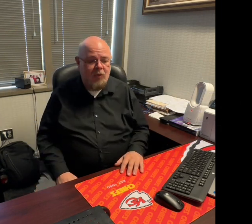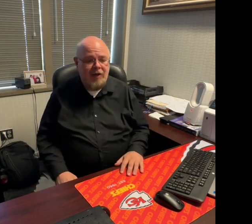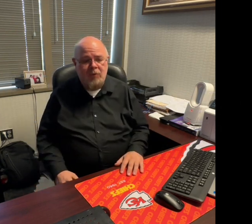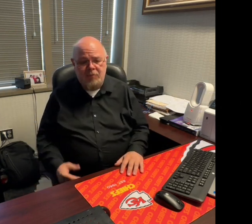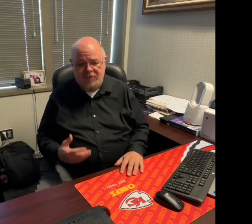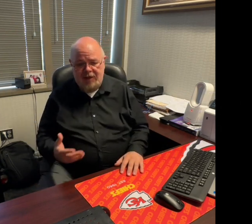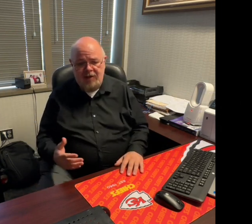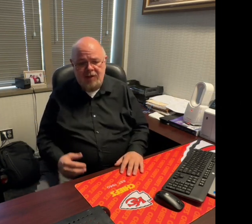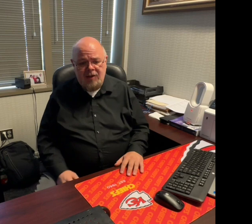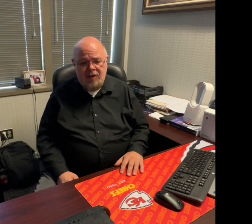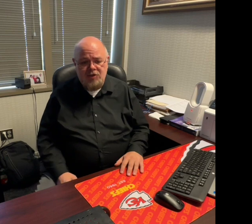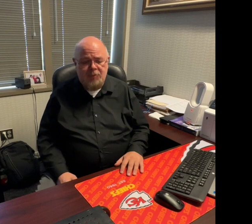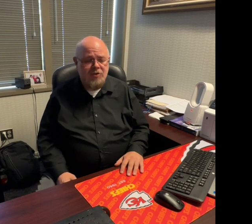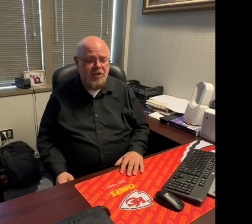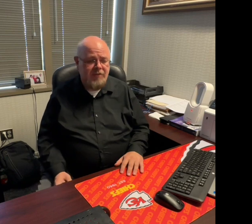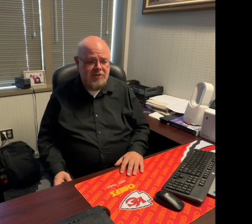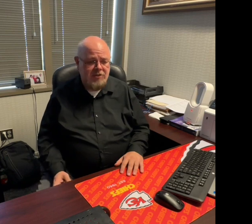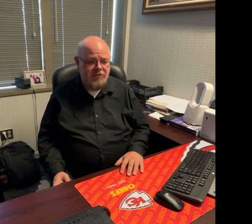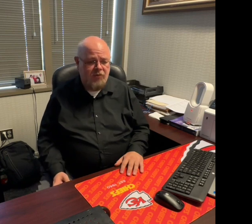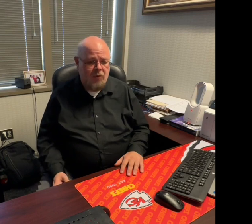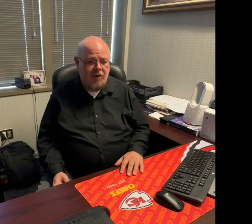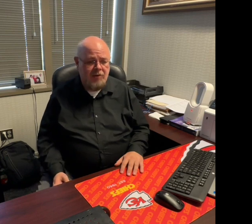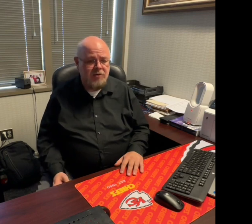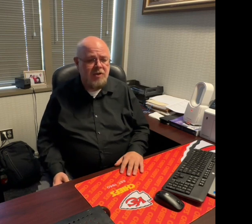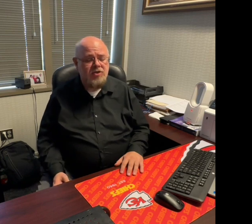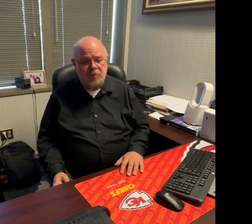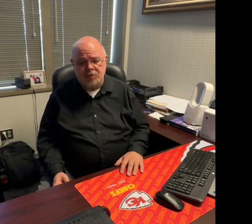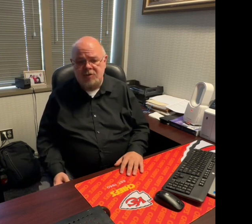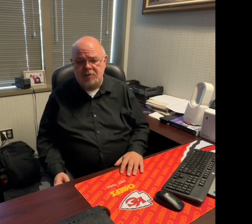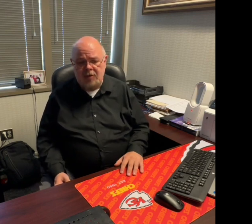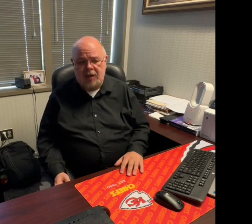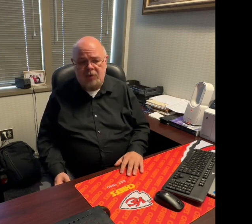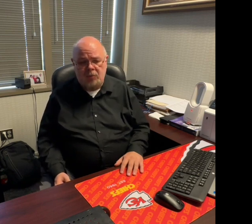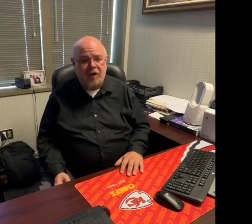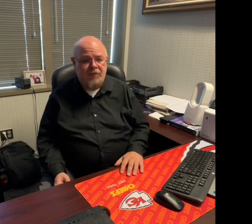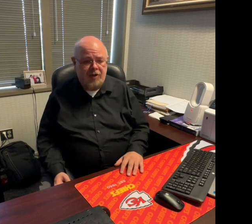One we provide interpreter services for those consumers working for the